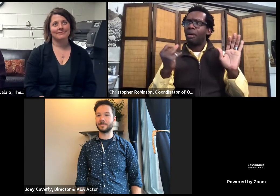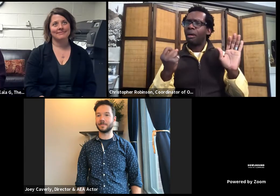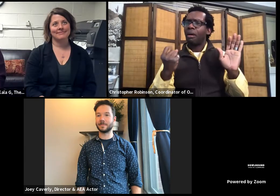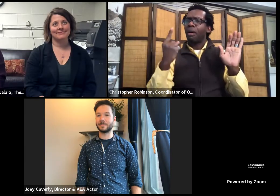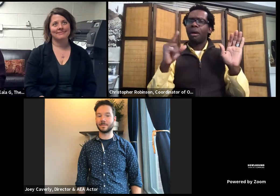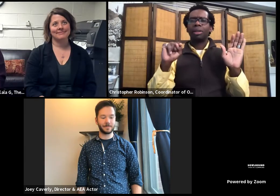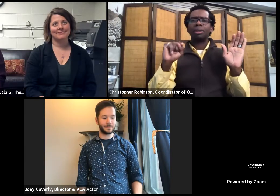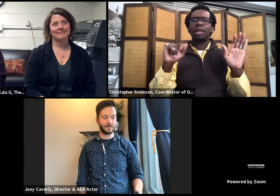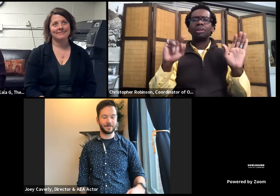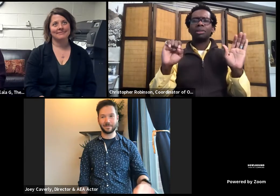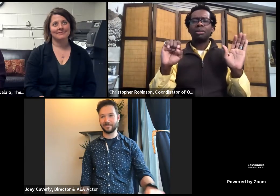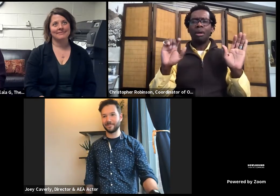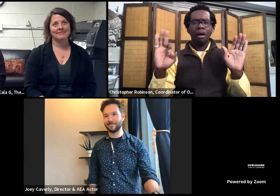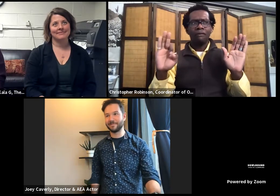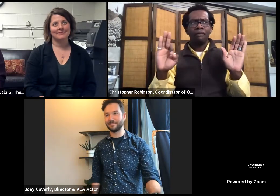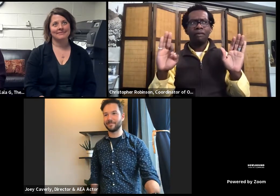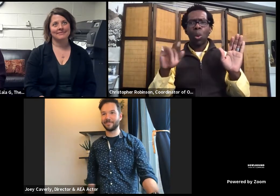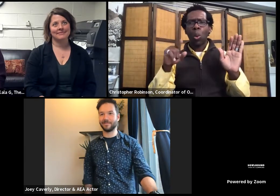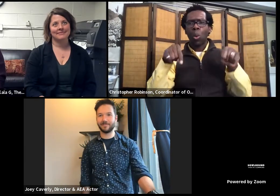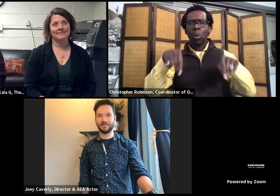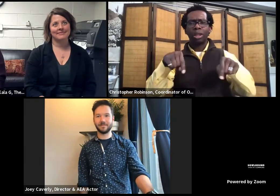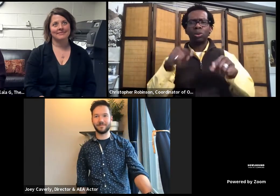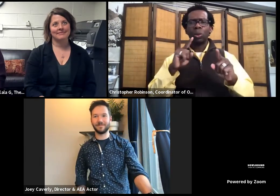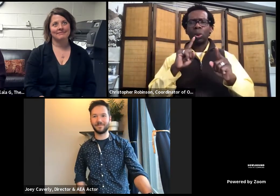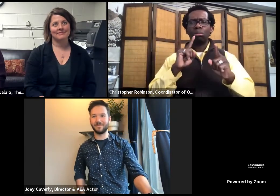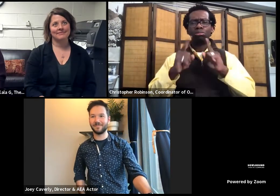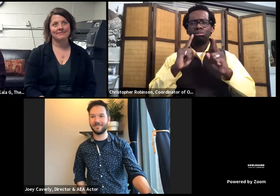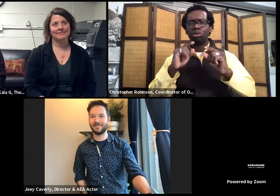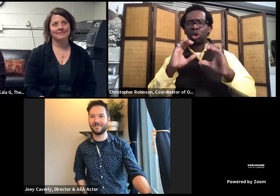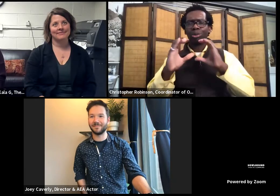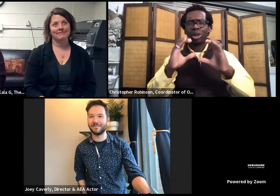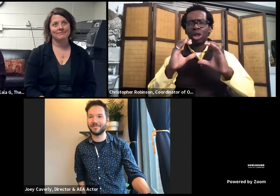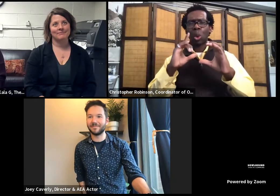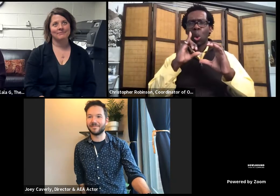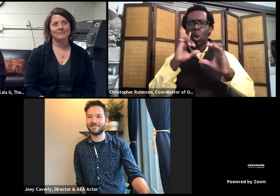of a taste of what this communication will look like,